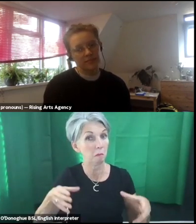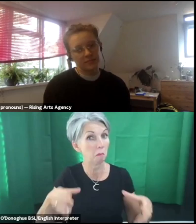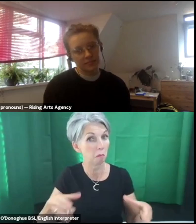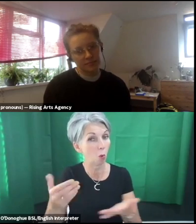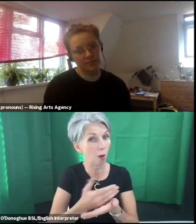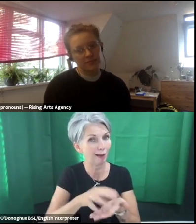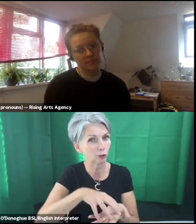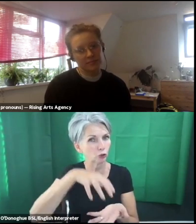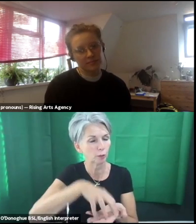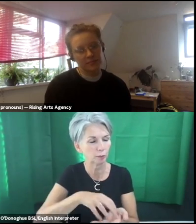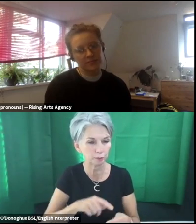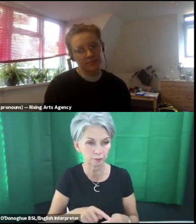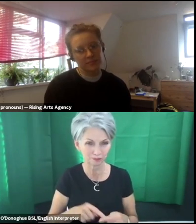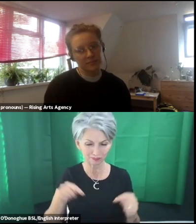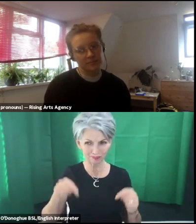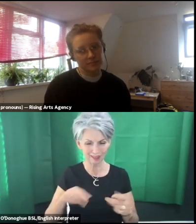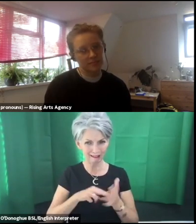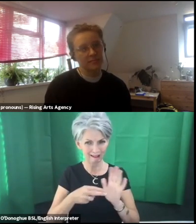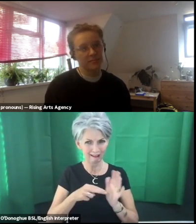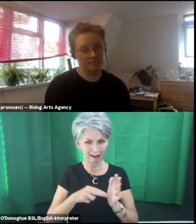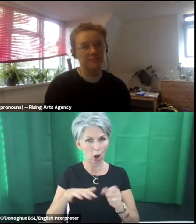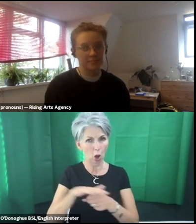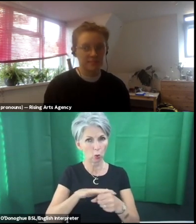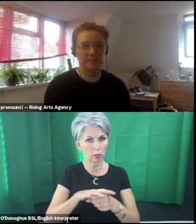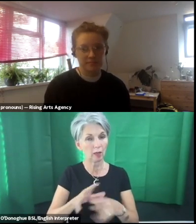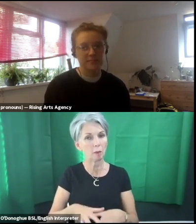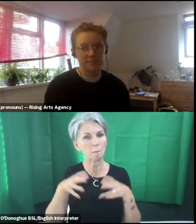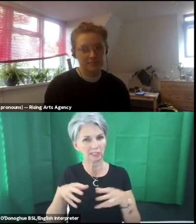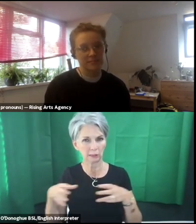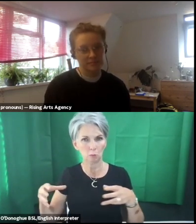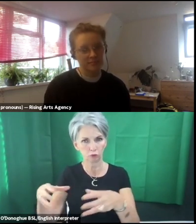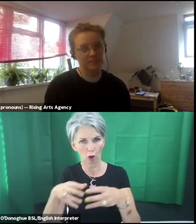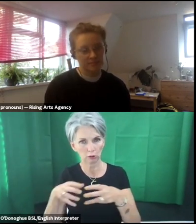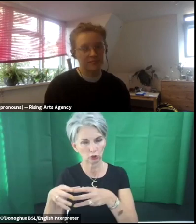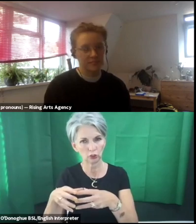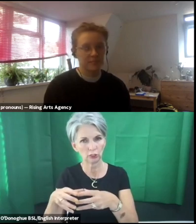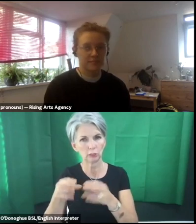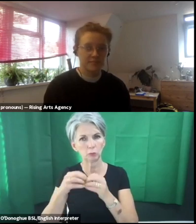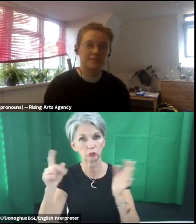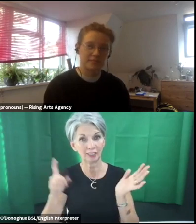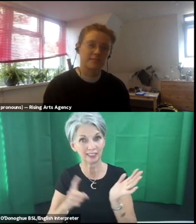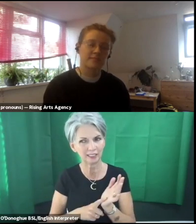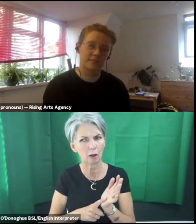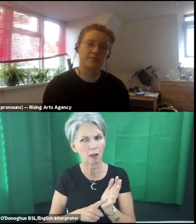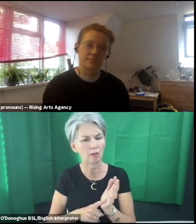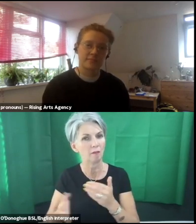Bristol is our largest branch group. So there's probably the most opportunity for you to do stuff as a volunteer